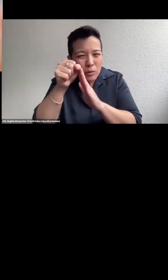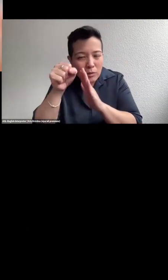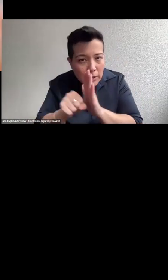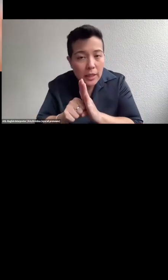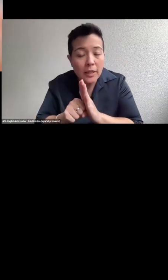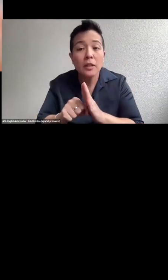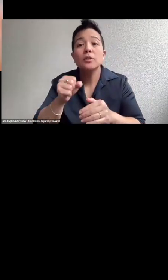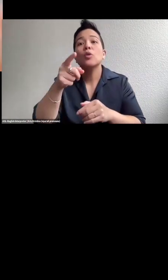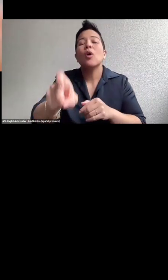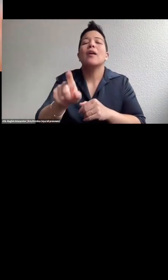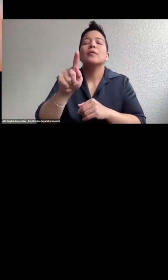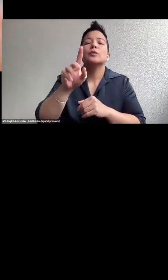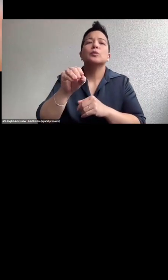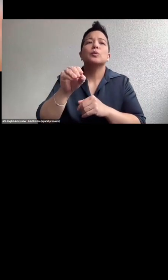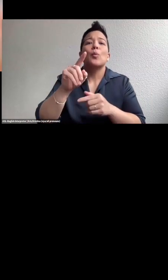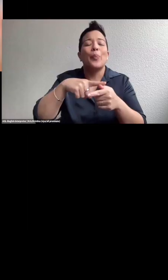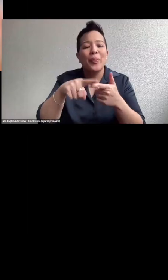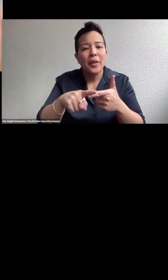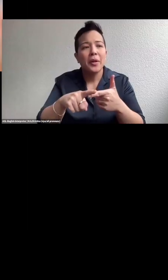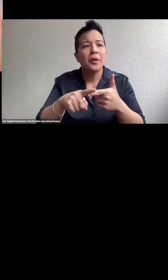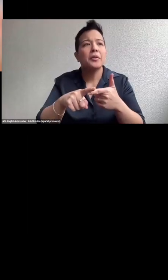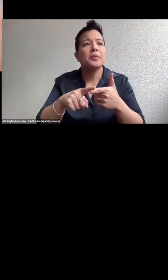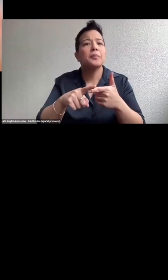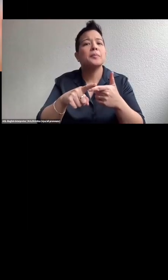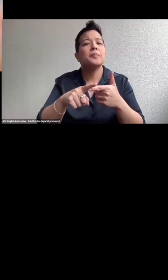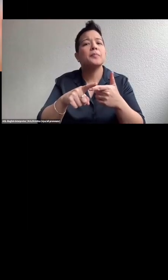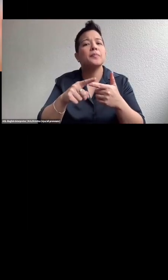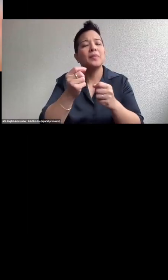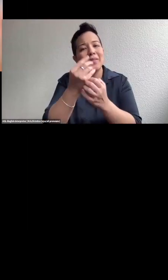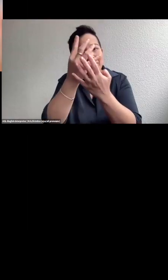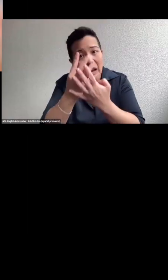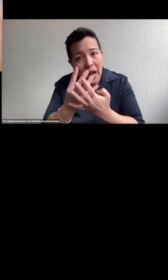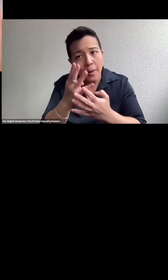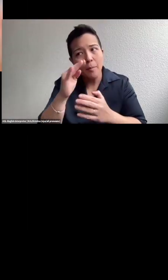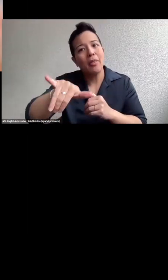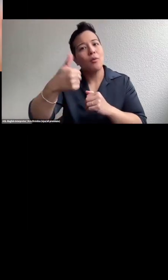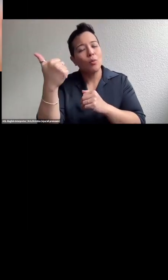you have to then get vetted by that other state and